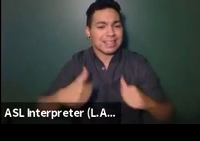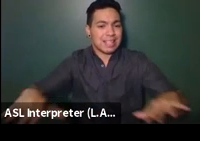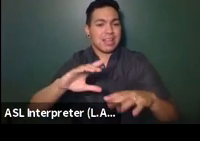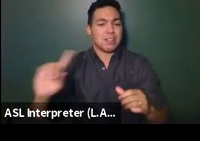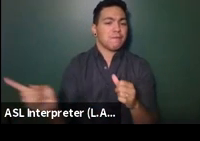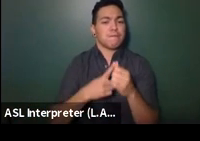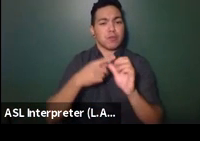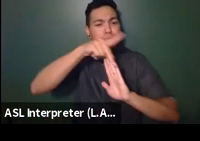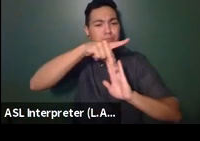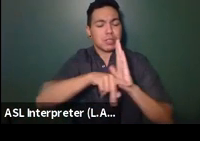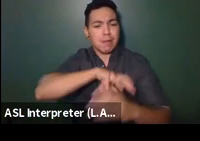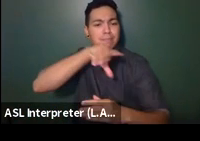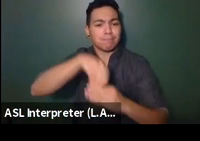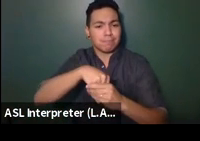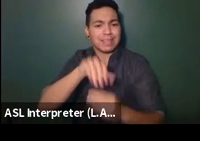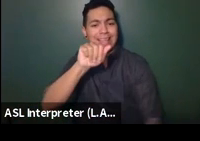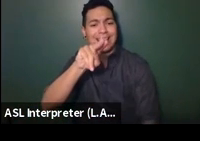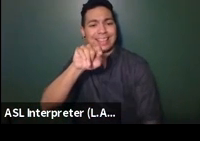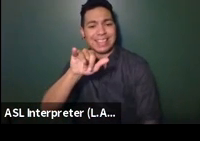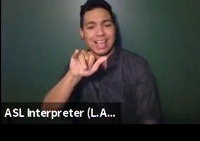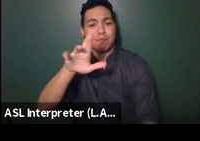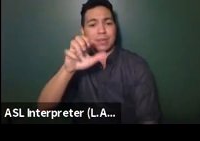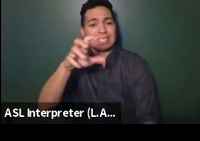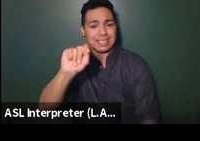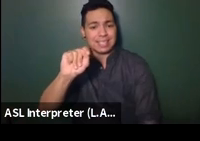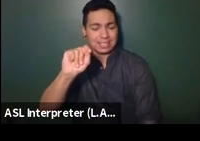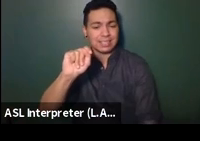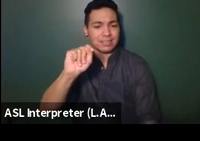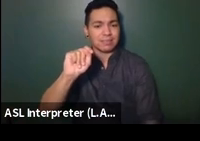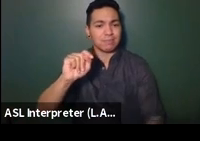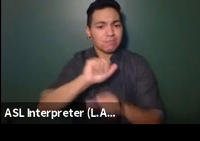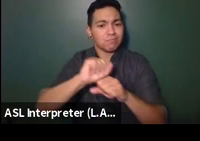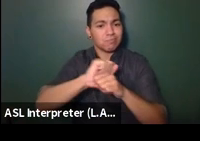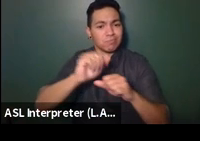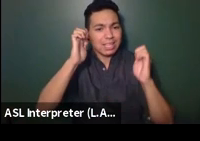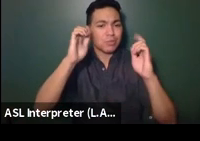ESD 189 - Amy Colburn: So Christina and I both introduce ourselves just want to acknowledge that we have several other people on the call with us today.